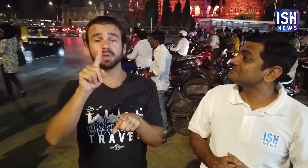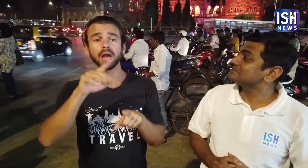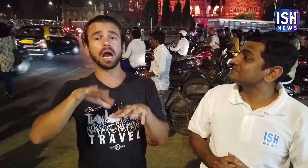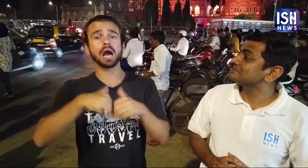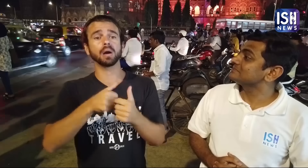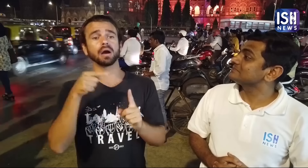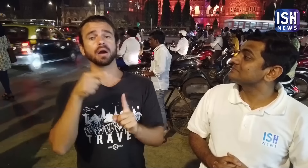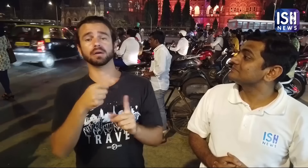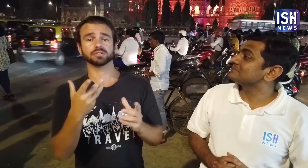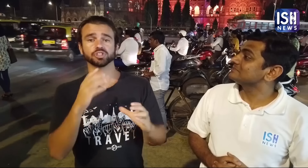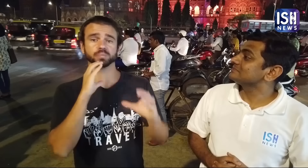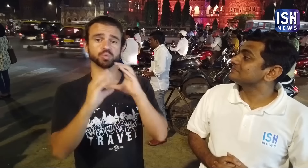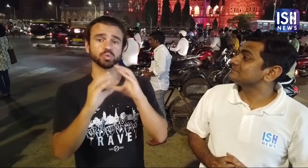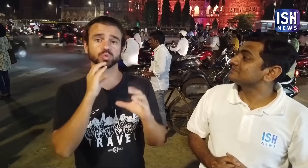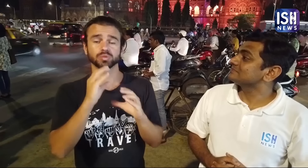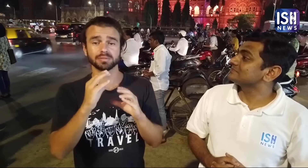How is this possible? By communication.